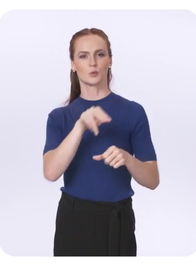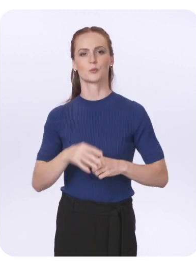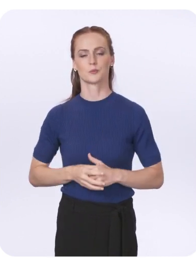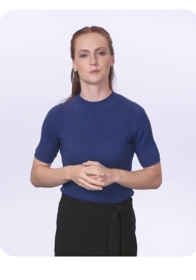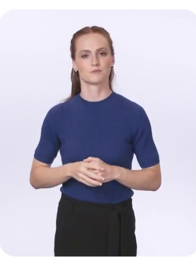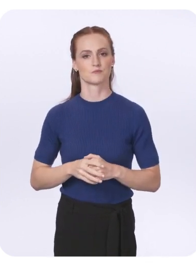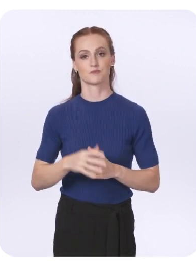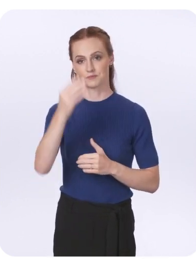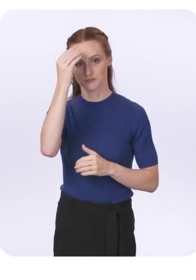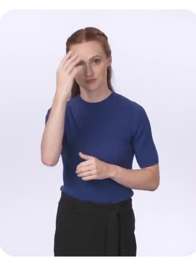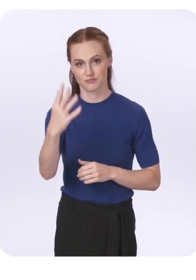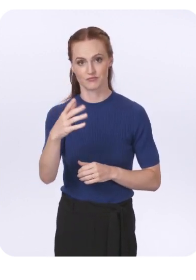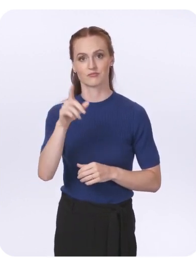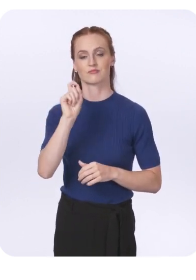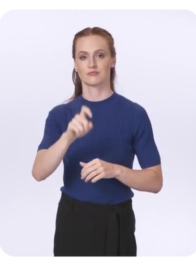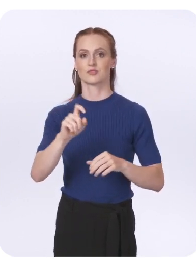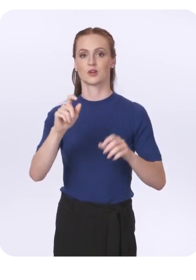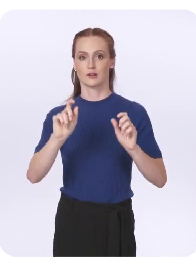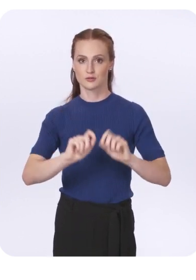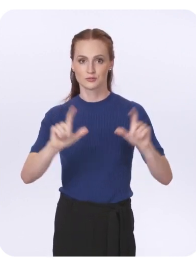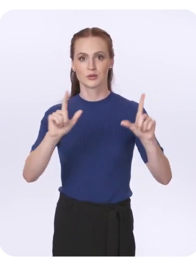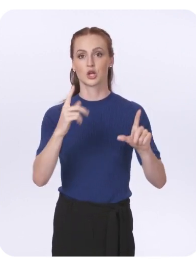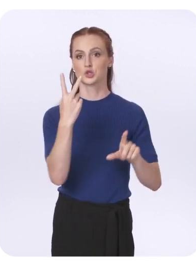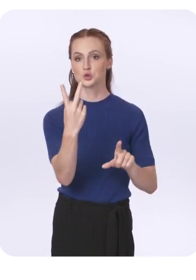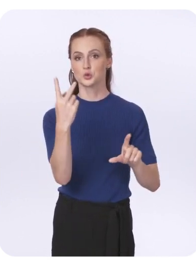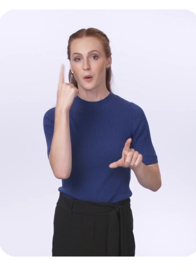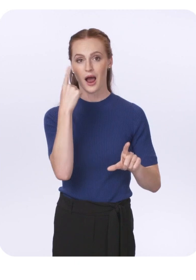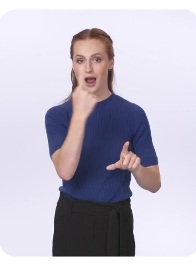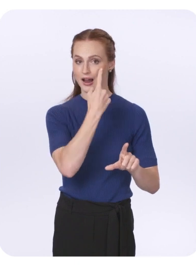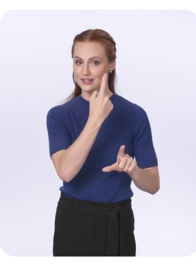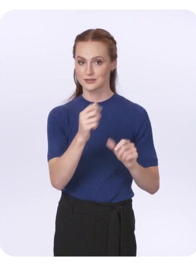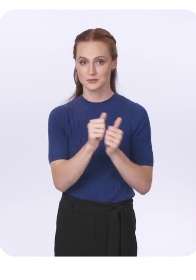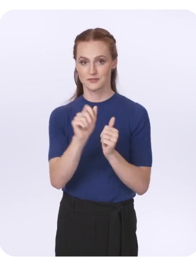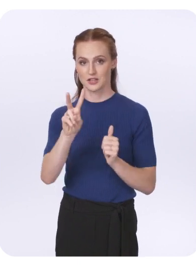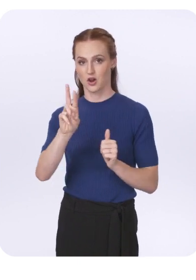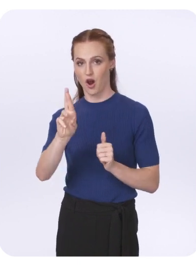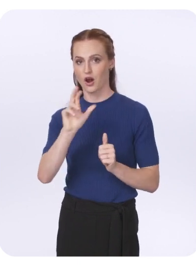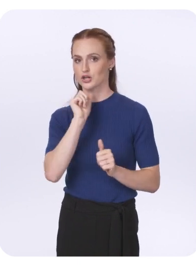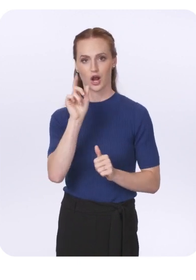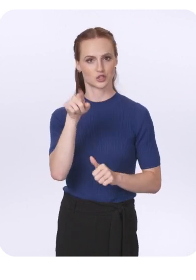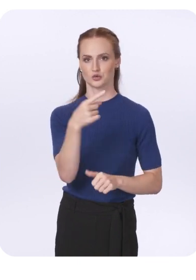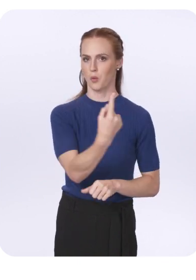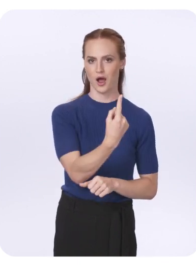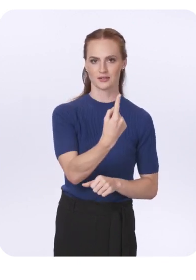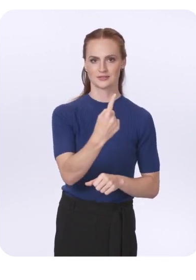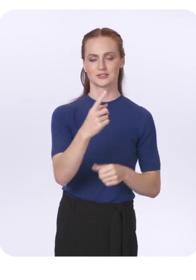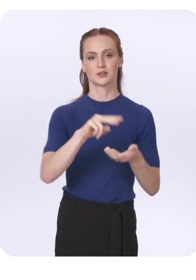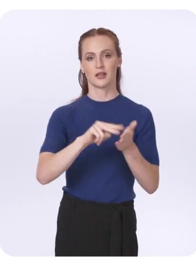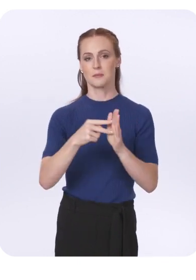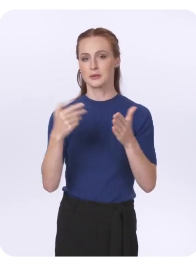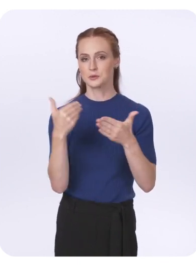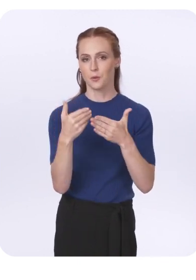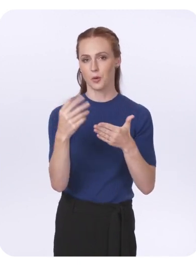And, by the way, you have to render two eyes in VR, not just one, which means almost 2x more GPU cost.